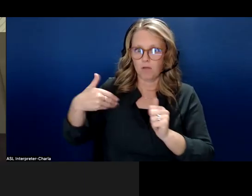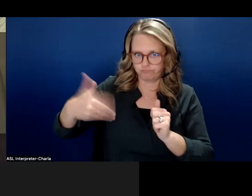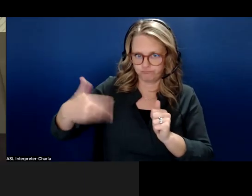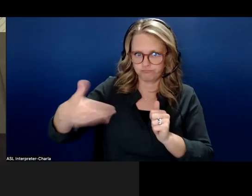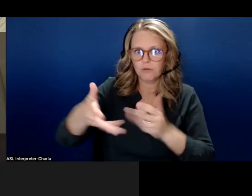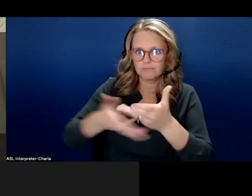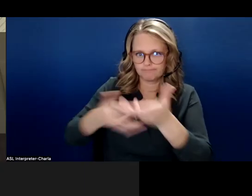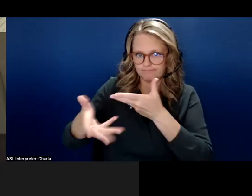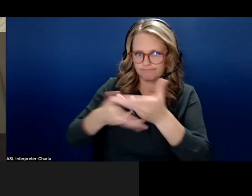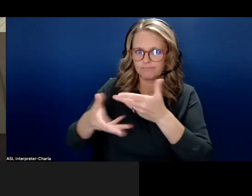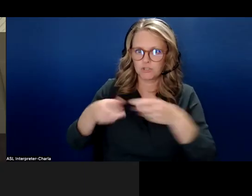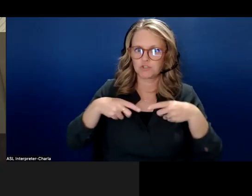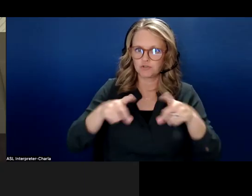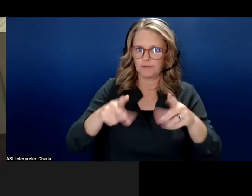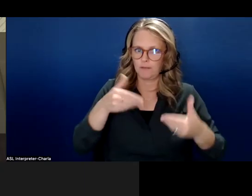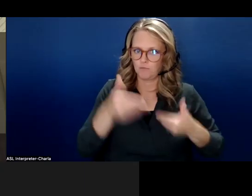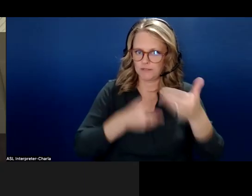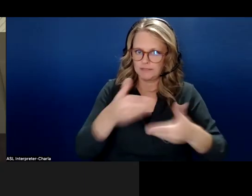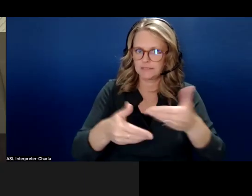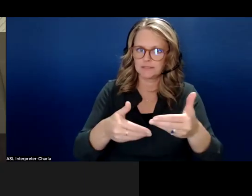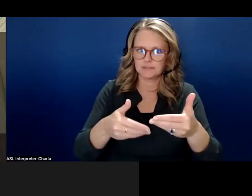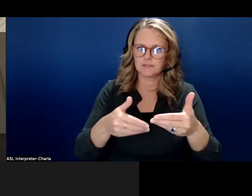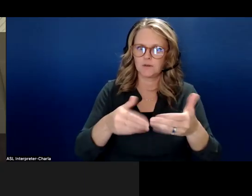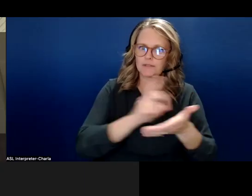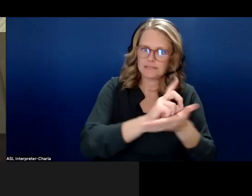and thinking about where construction will occur